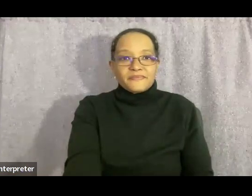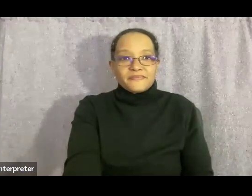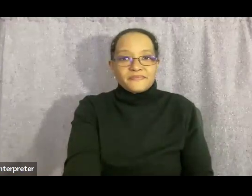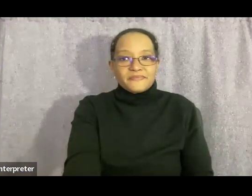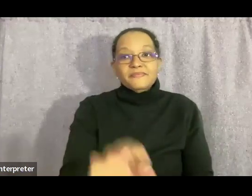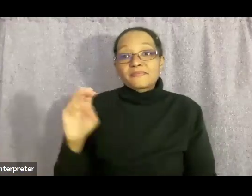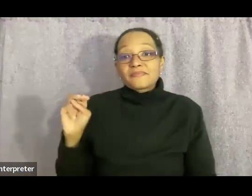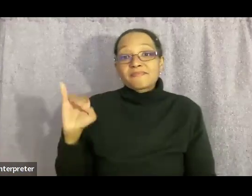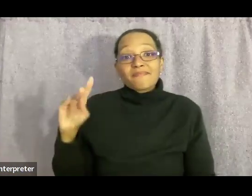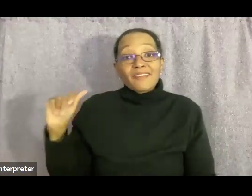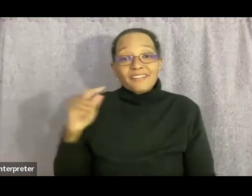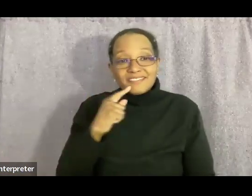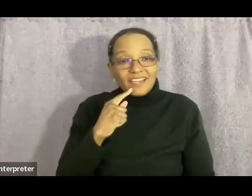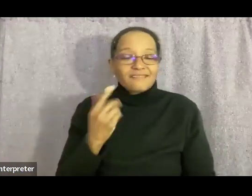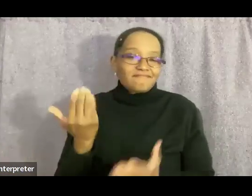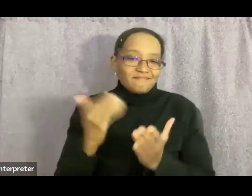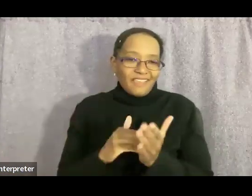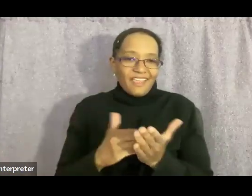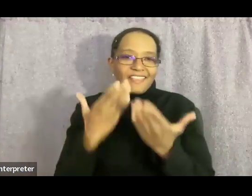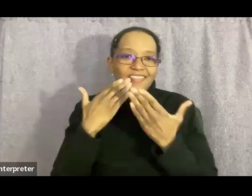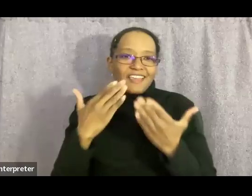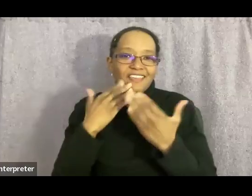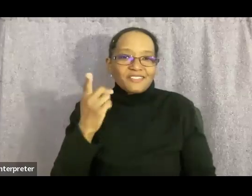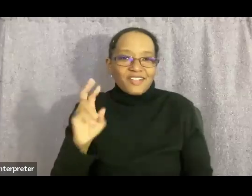So, again, thank you, Dr. Marcia.